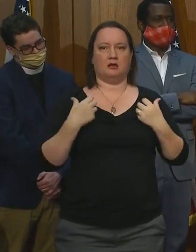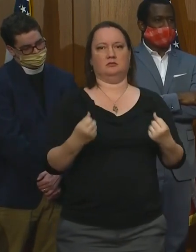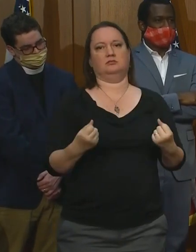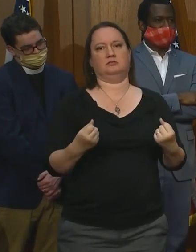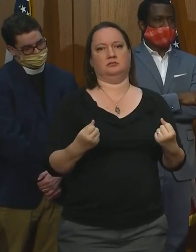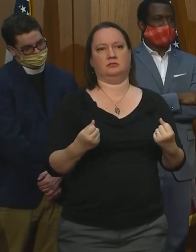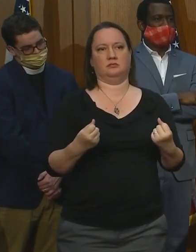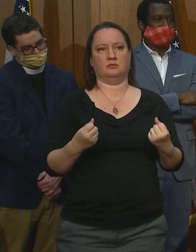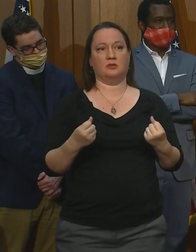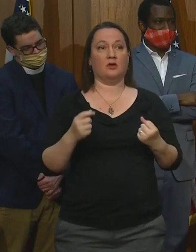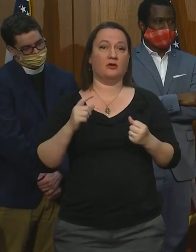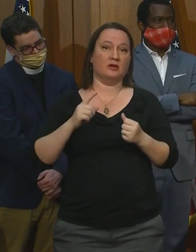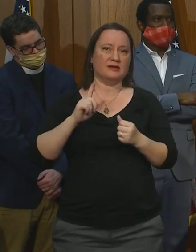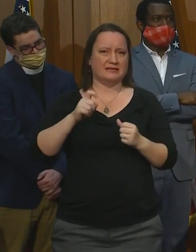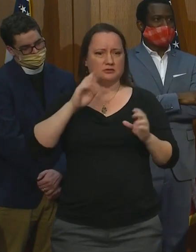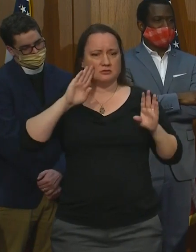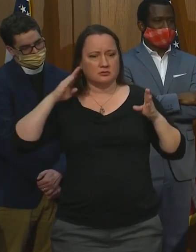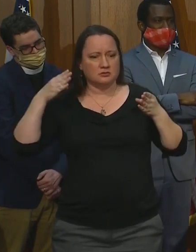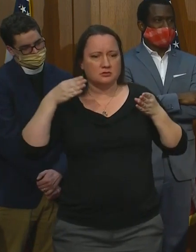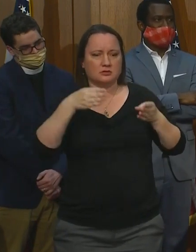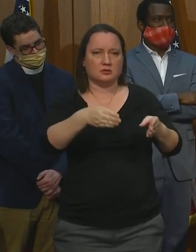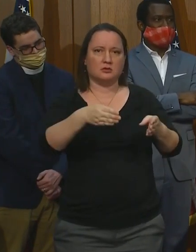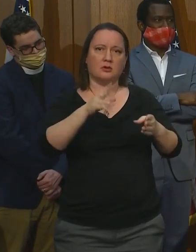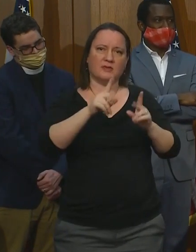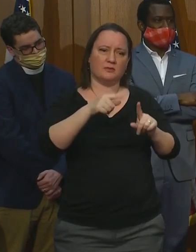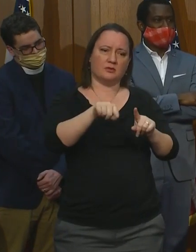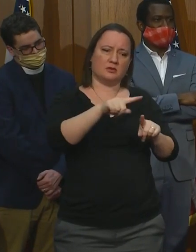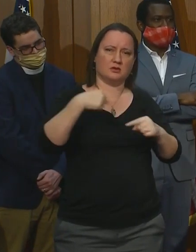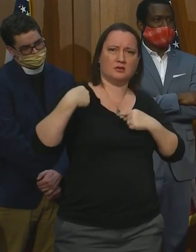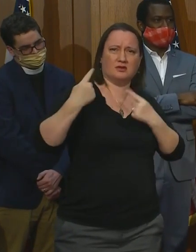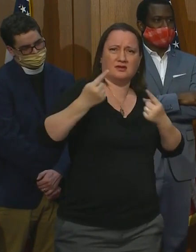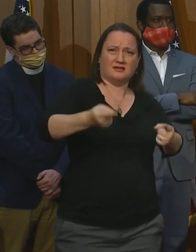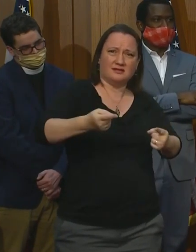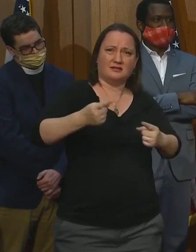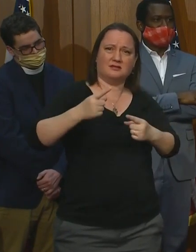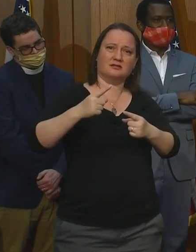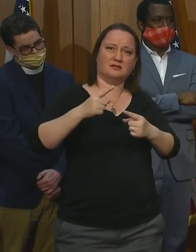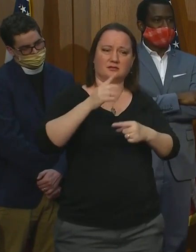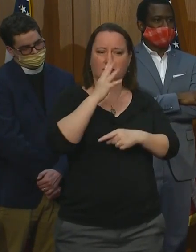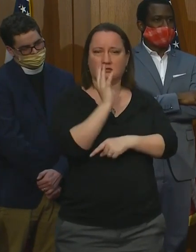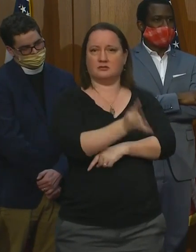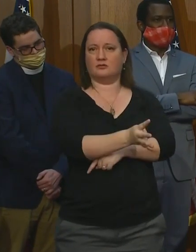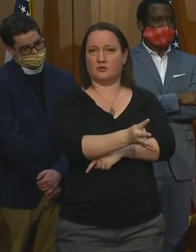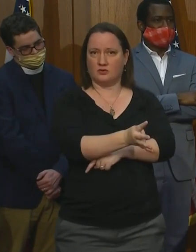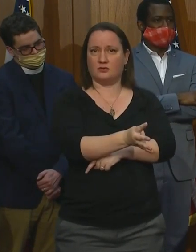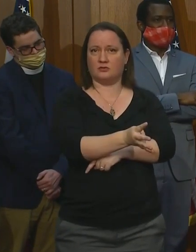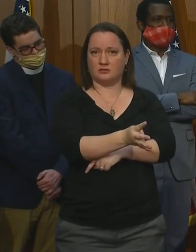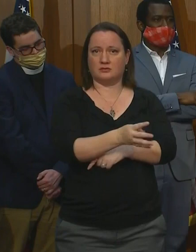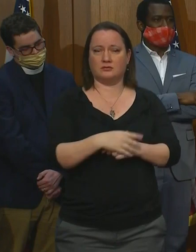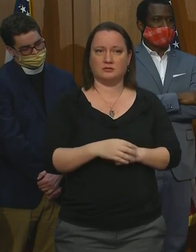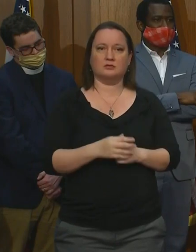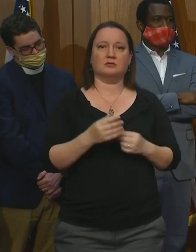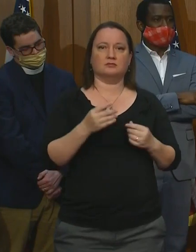MOVE FORWARD IS IF WE CENTER THE VOICES OF THE PEOPLE WHO